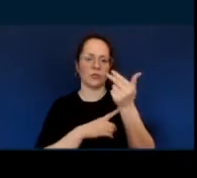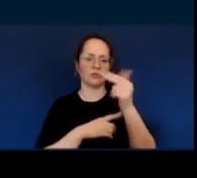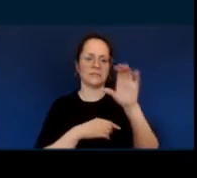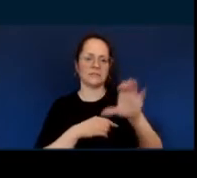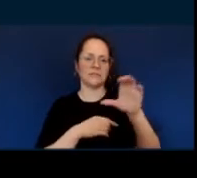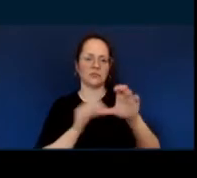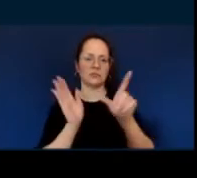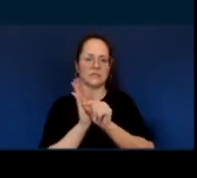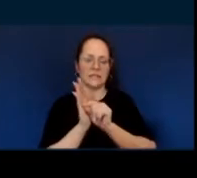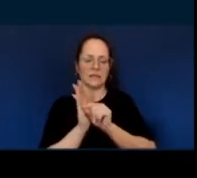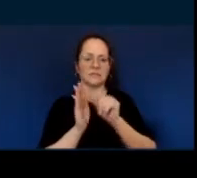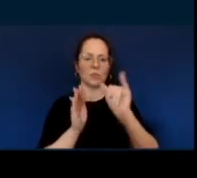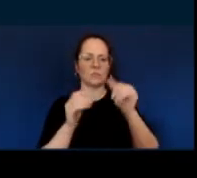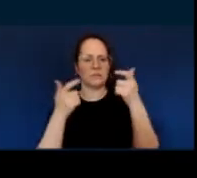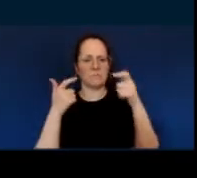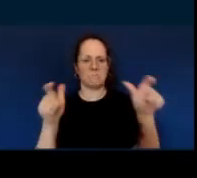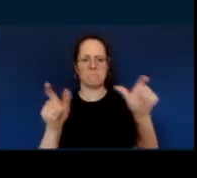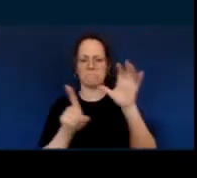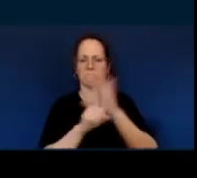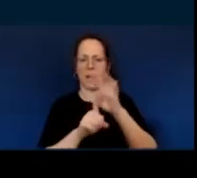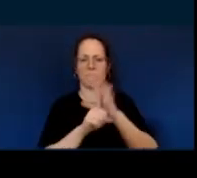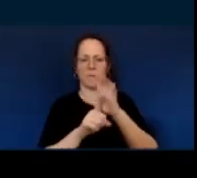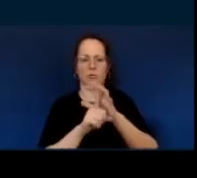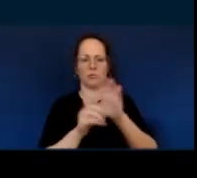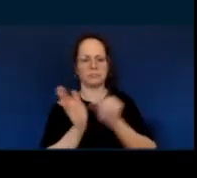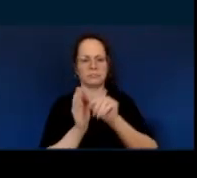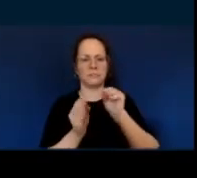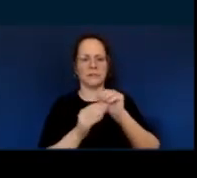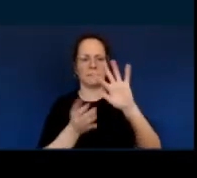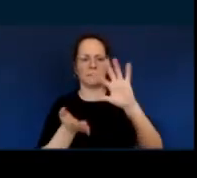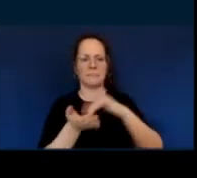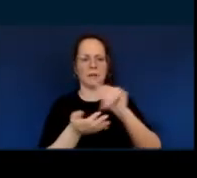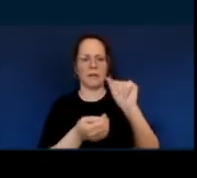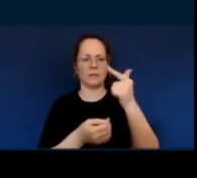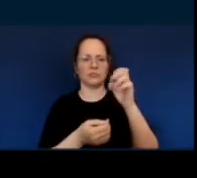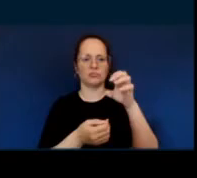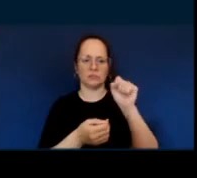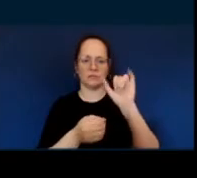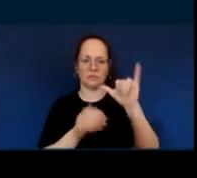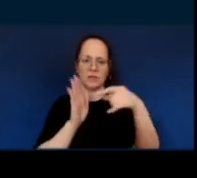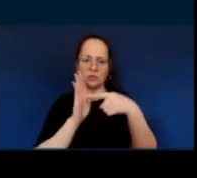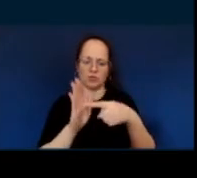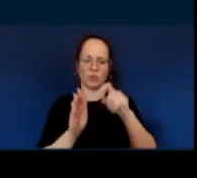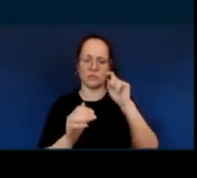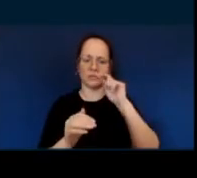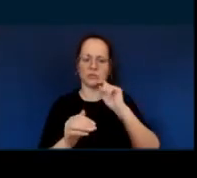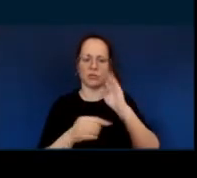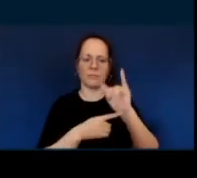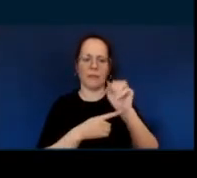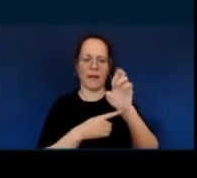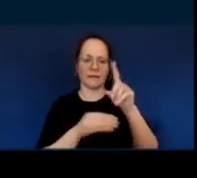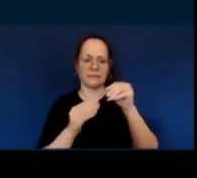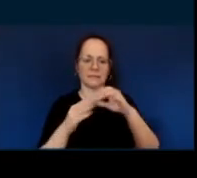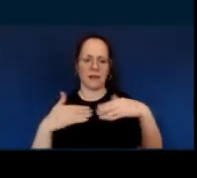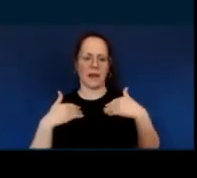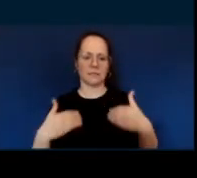POPULAR ENCYCLOPEDIA IN THE MIDDLE AGES AND IT'S CLEARLY AN EXAMPLE OF THE GENDER BIAS FOUND IN ANATOMICAL REPRESENTATION,